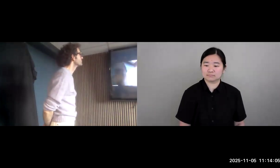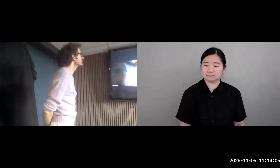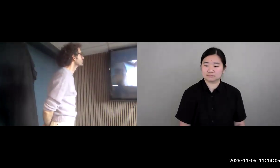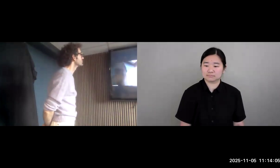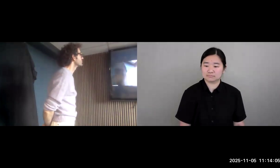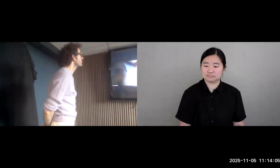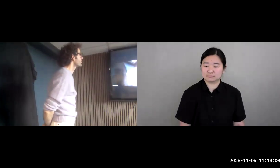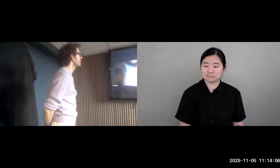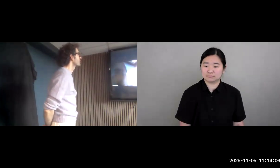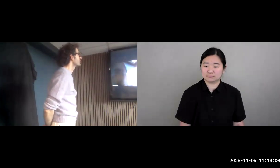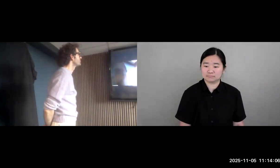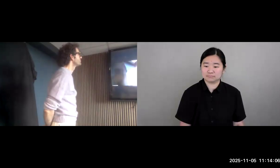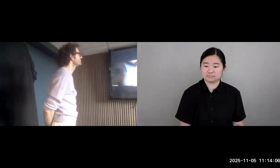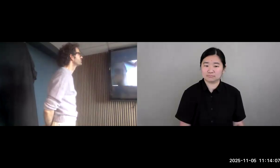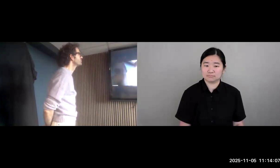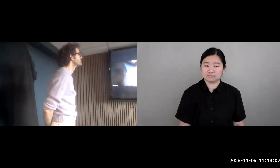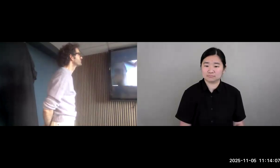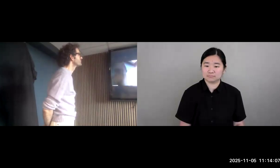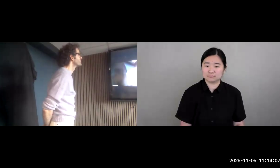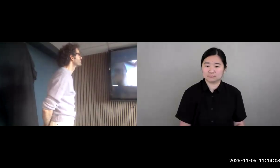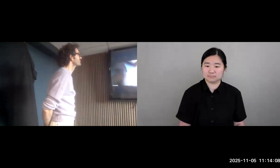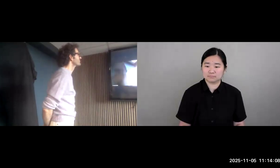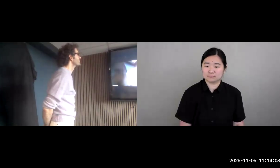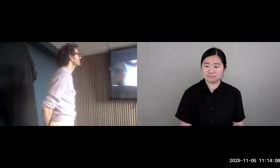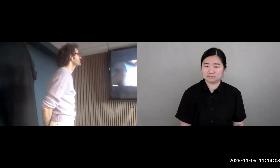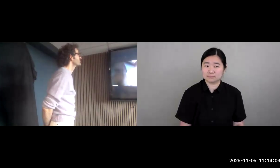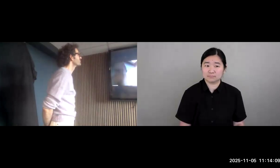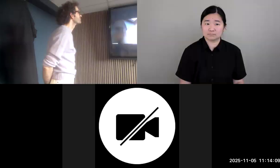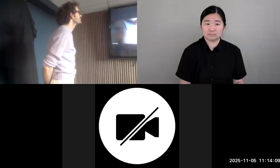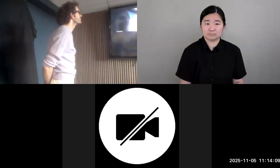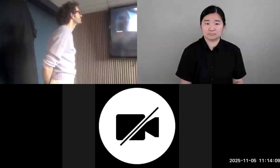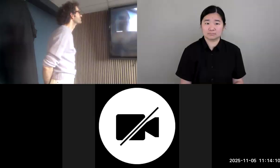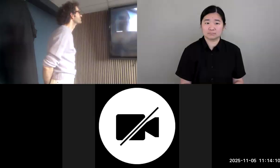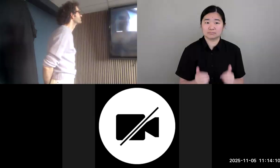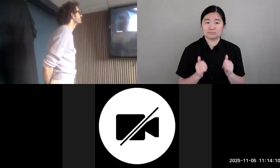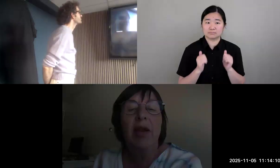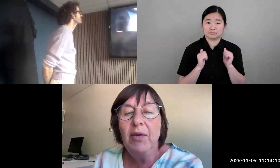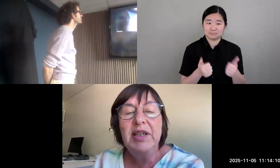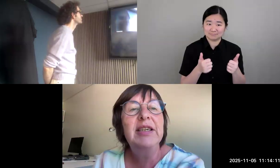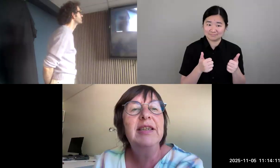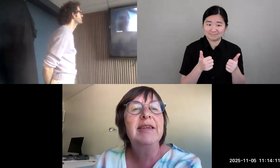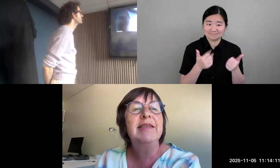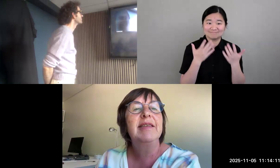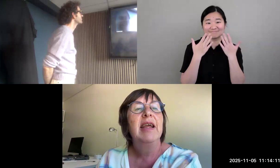Okay, are we ready? Okay, thanks! So my question is. Yes.